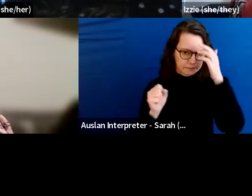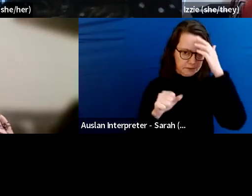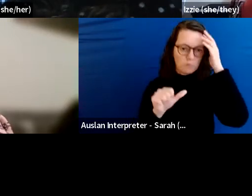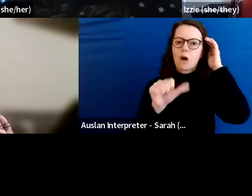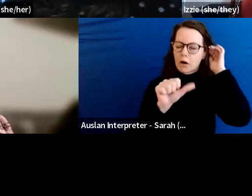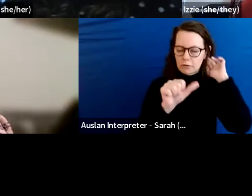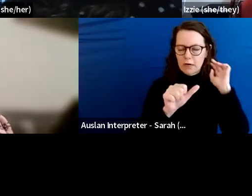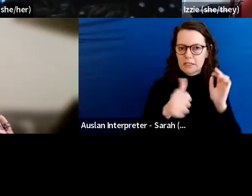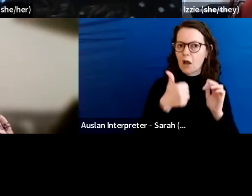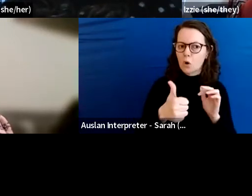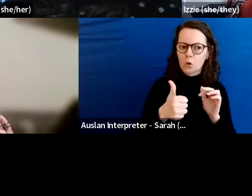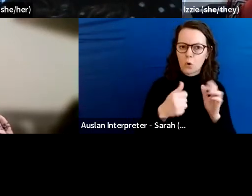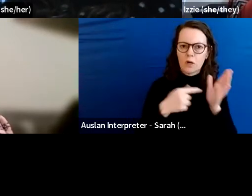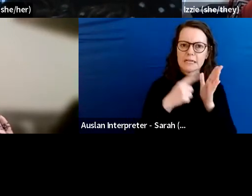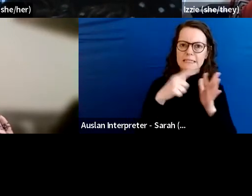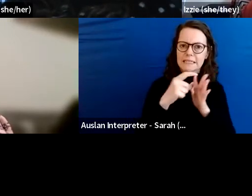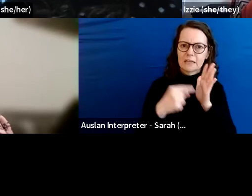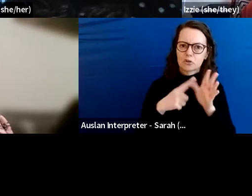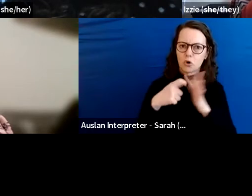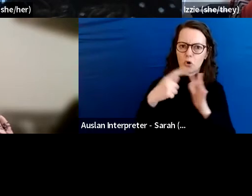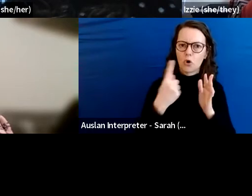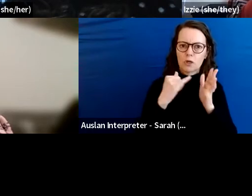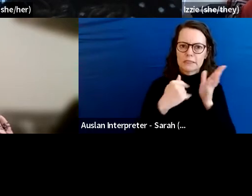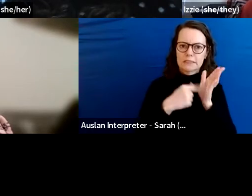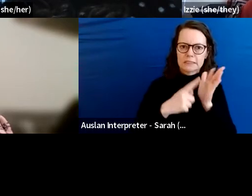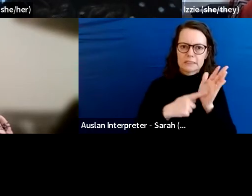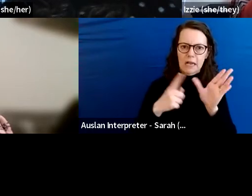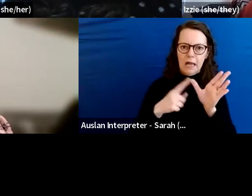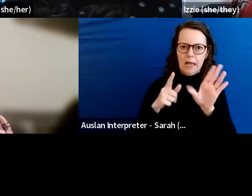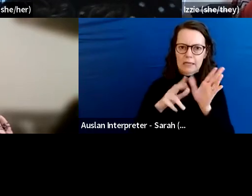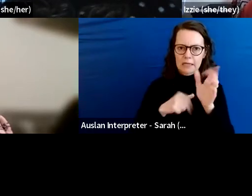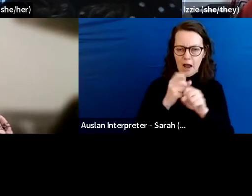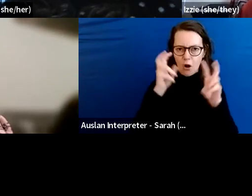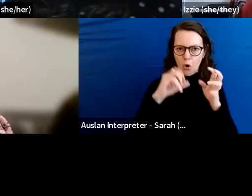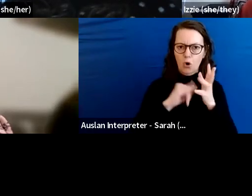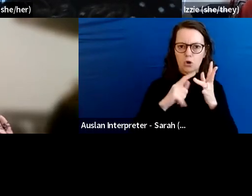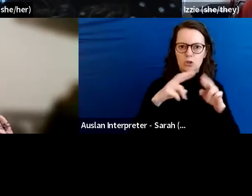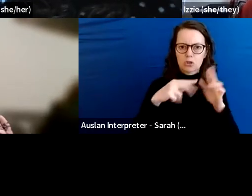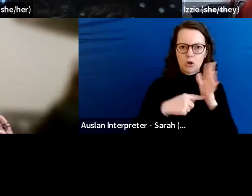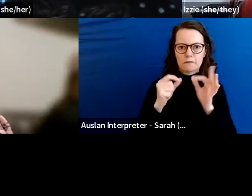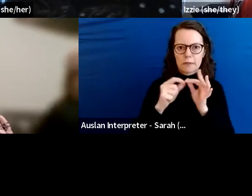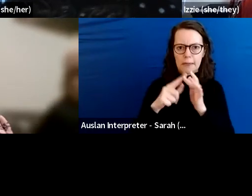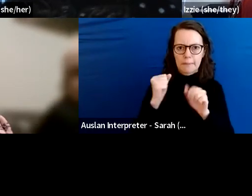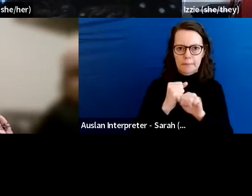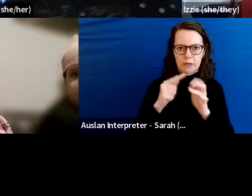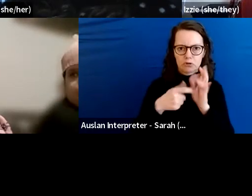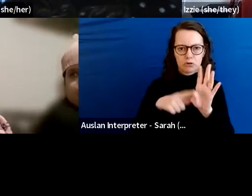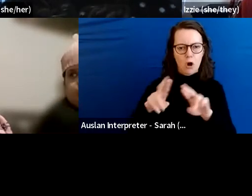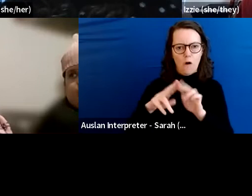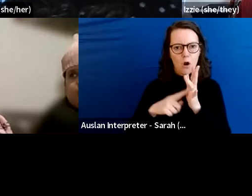Yeah, it's a really great TED Talk actually by Stella young called the soft bigotry of low expectations.